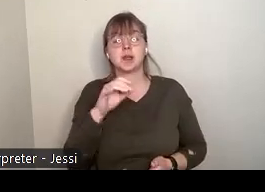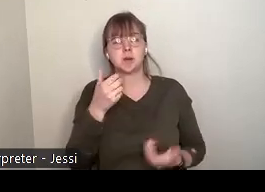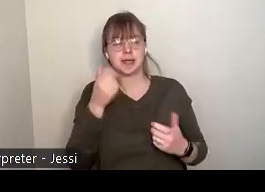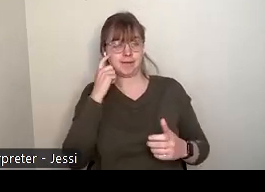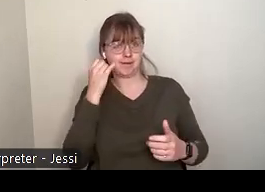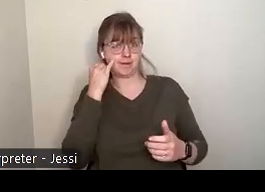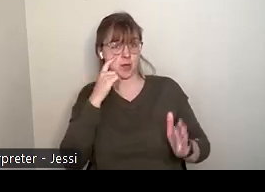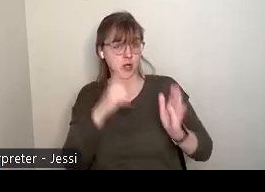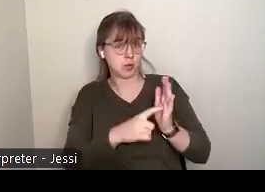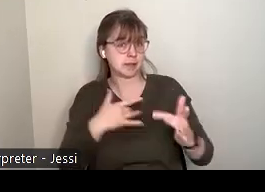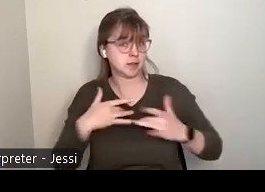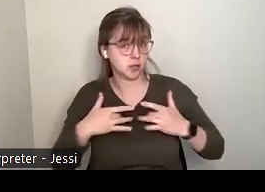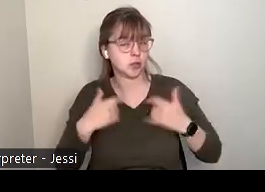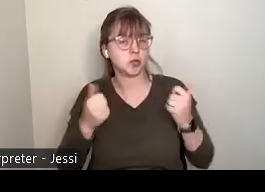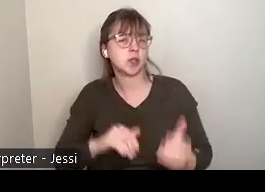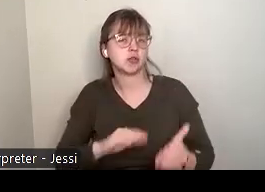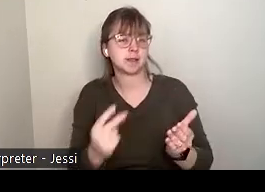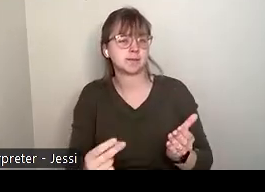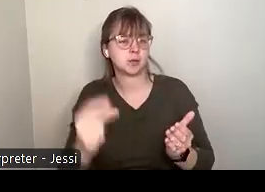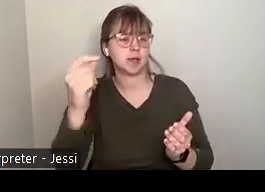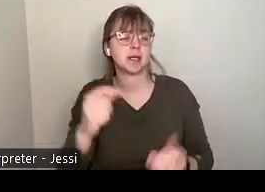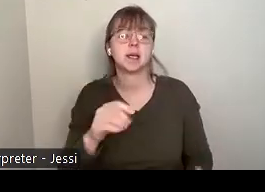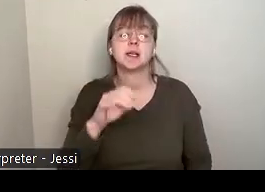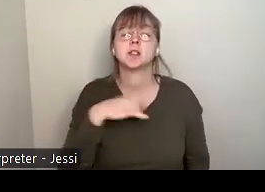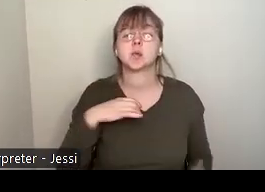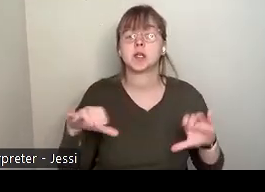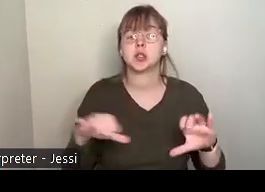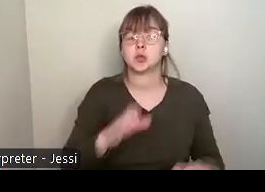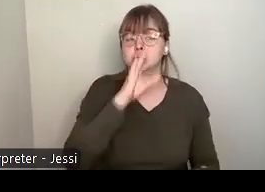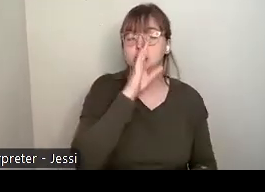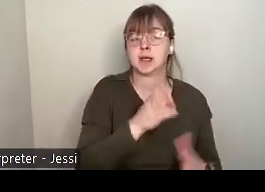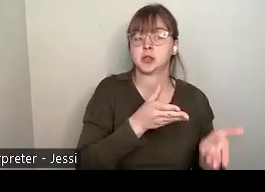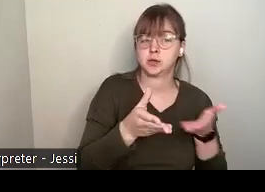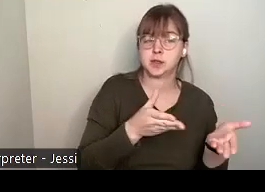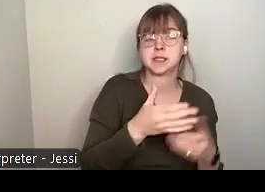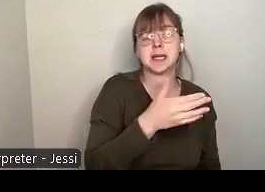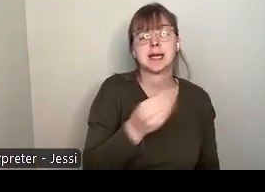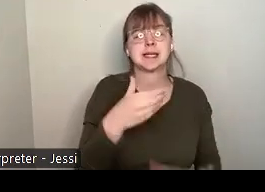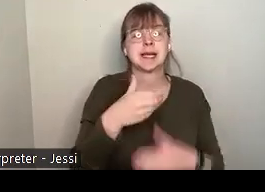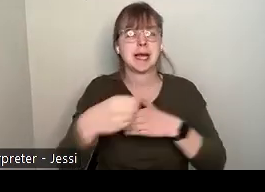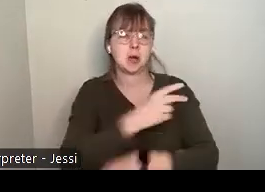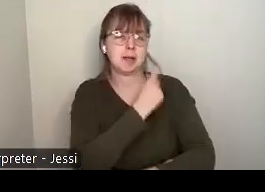direct service Outpatient Therapy are consultation is an indirect support for child mental health in